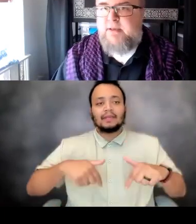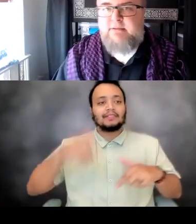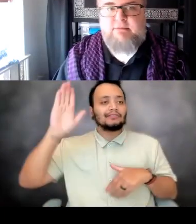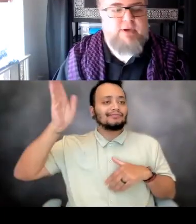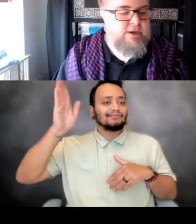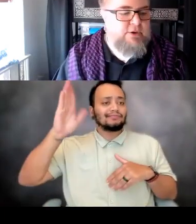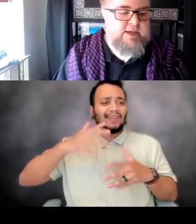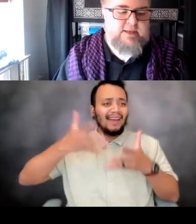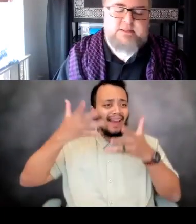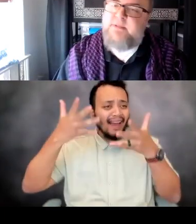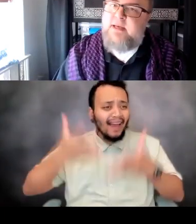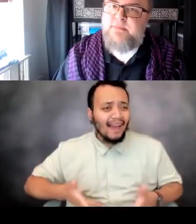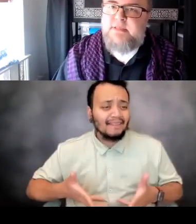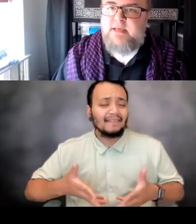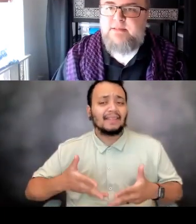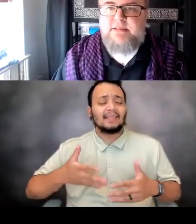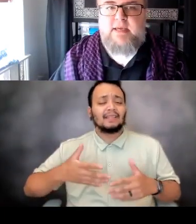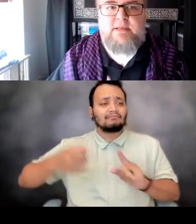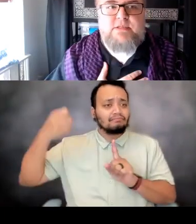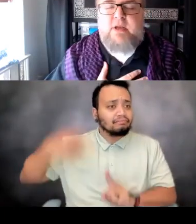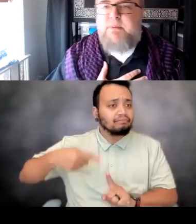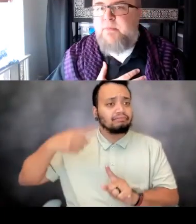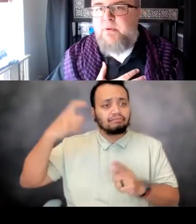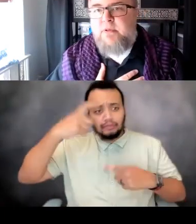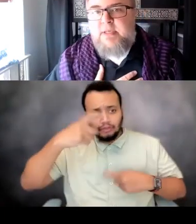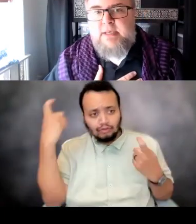but we know that sometimes things can strike people